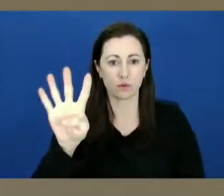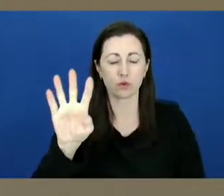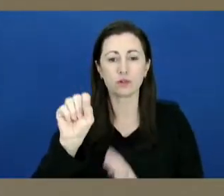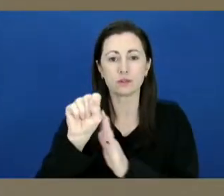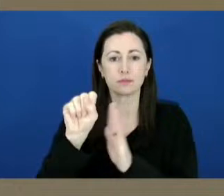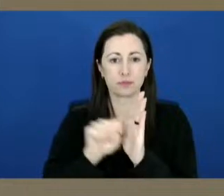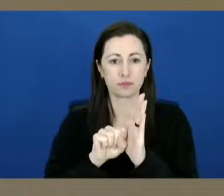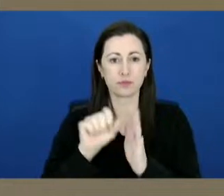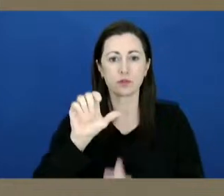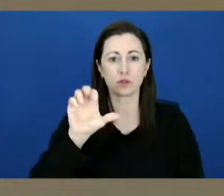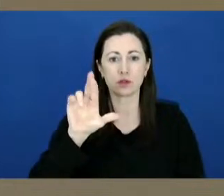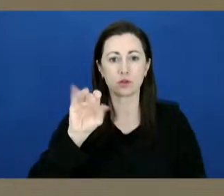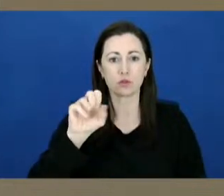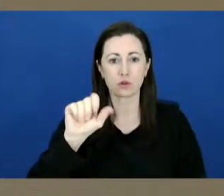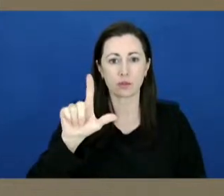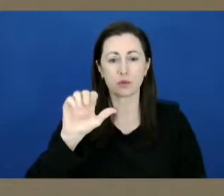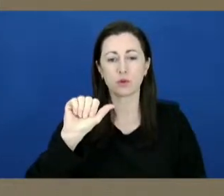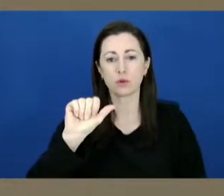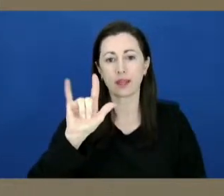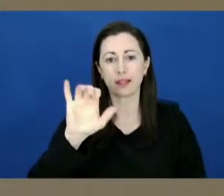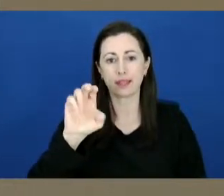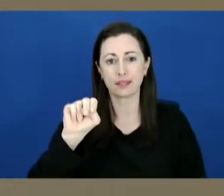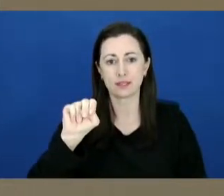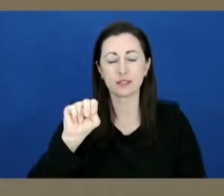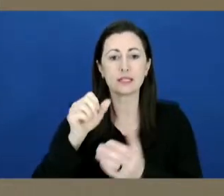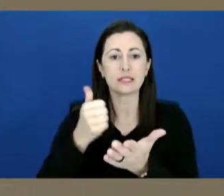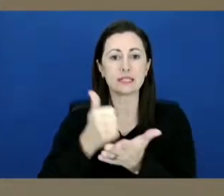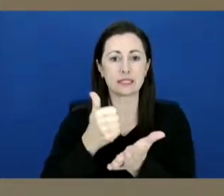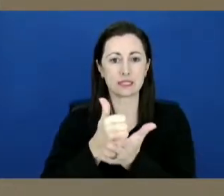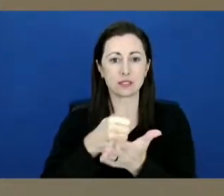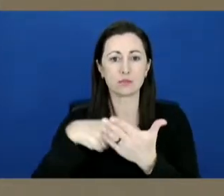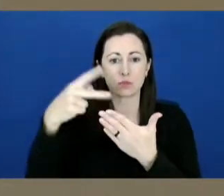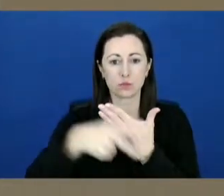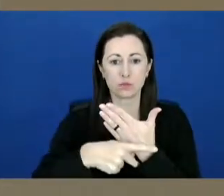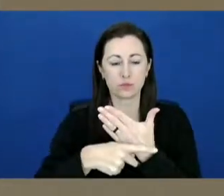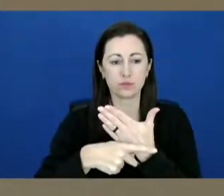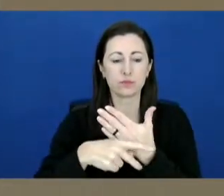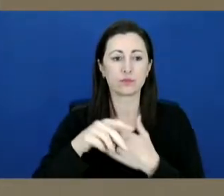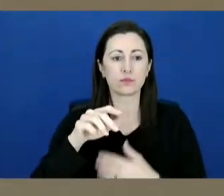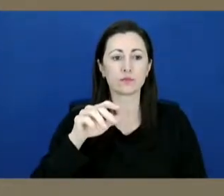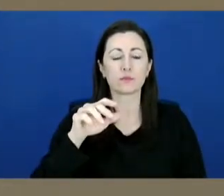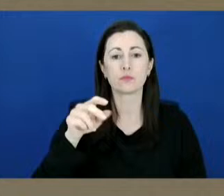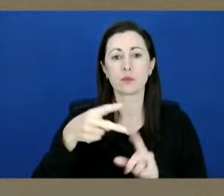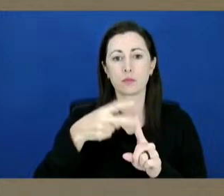25-0229, IT'S A GRANT WARD, 2024